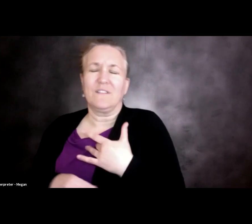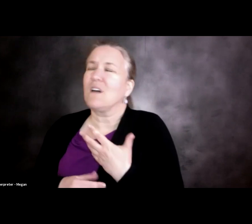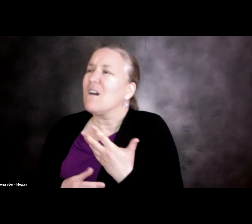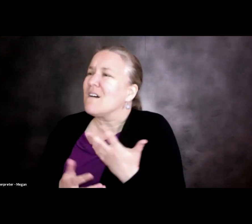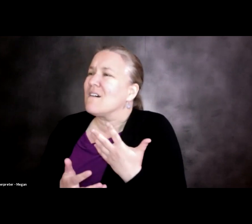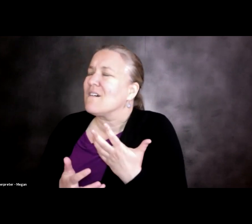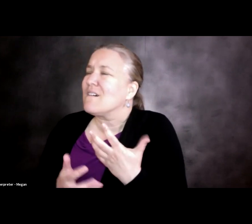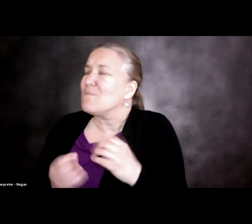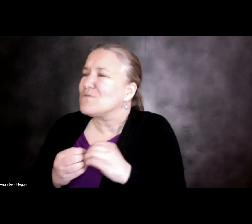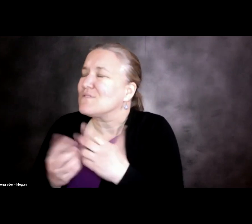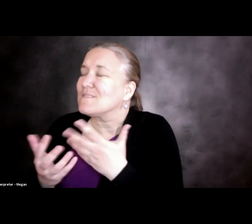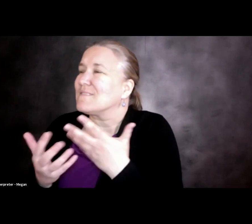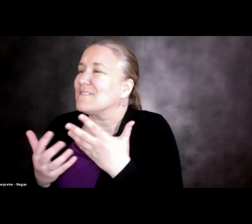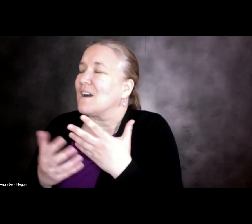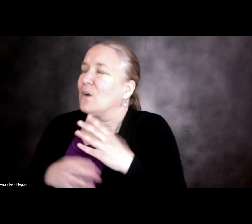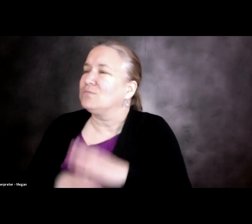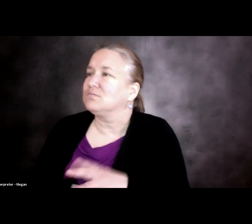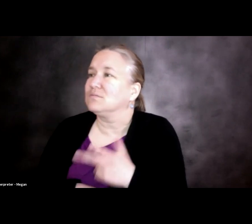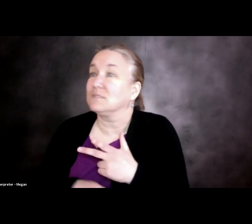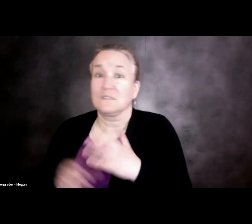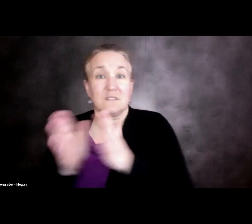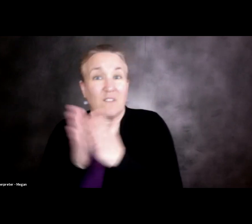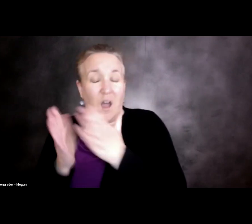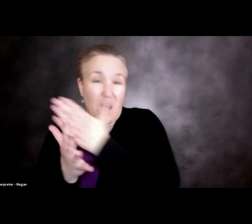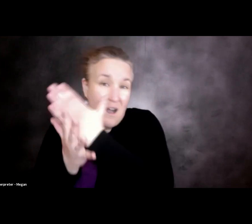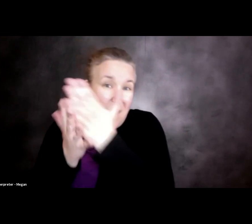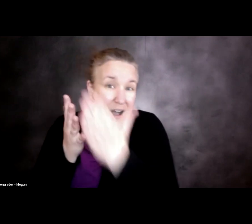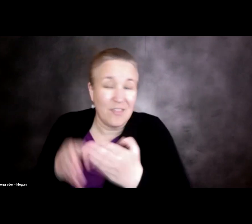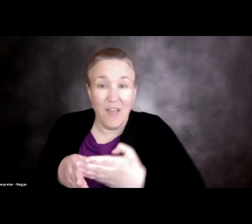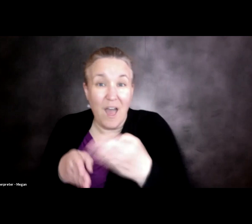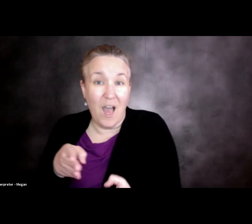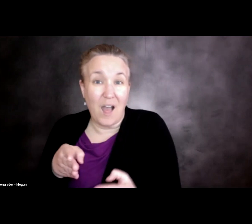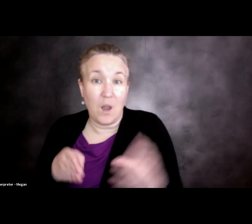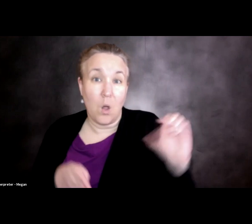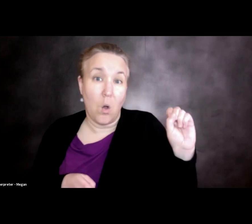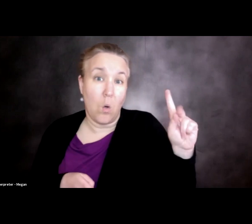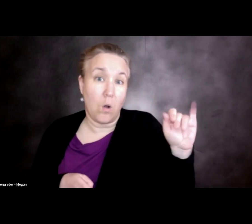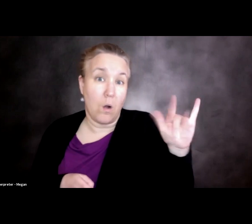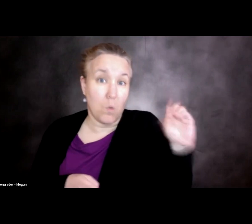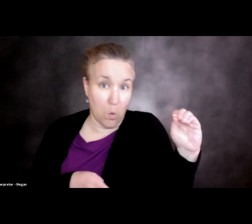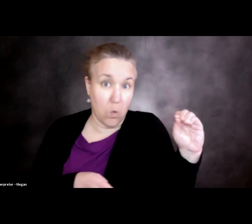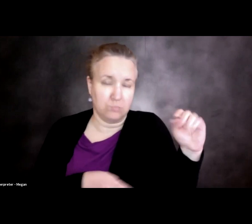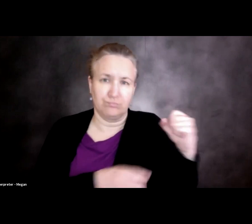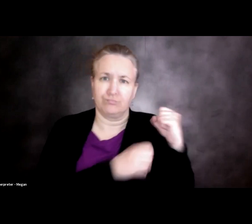And by the end of the novel, we find Okonkwo, the defender of traditional life ways,